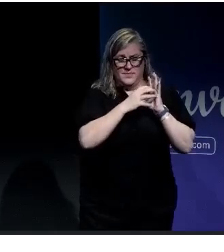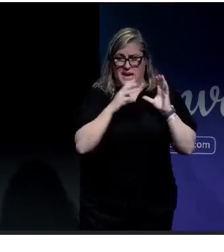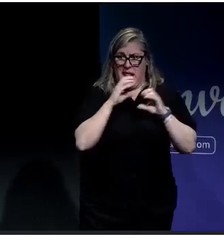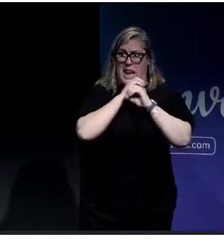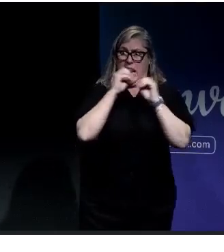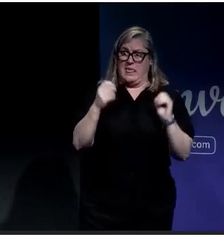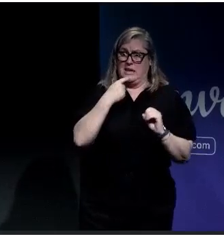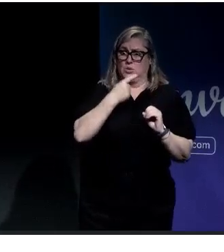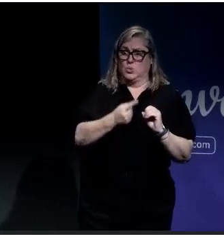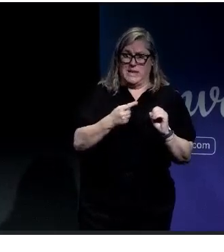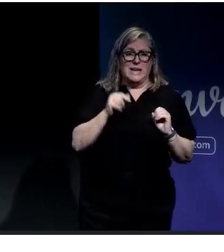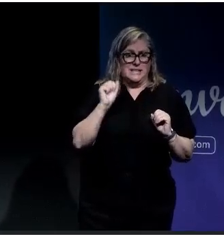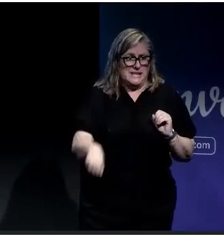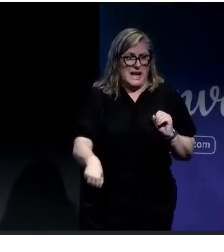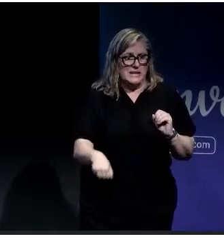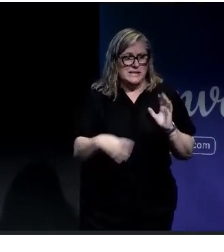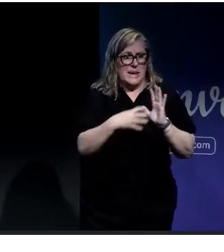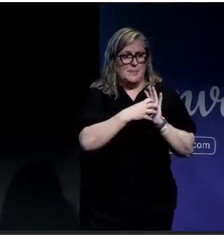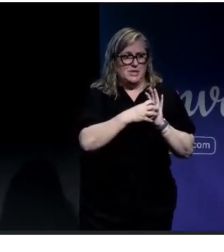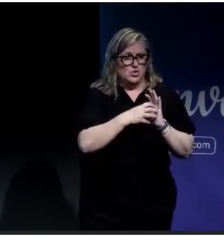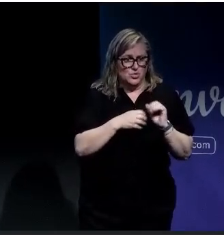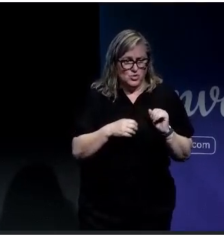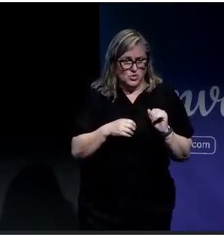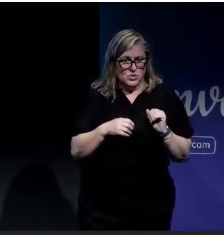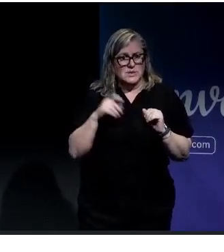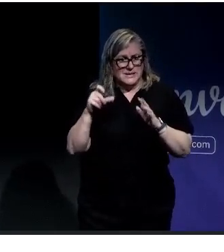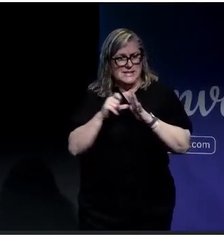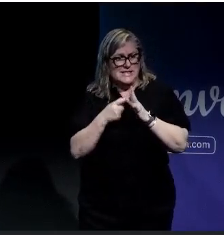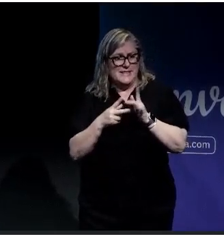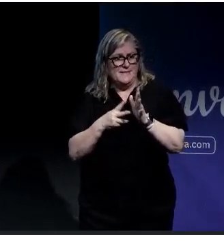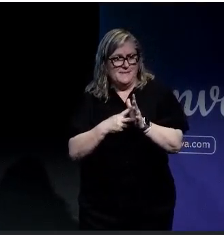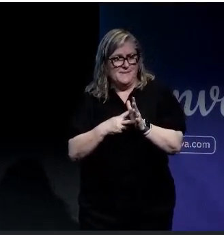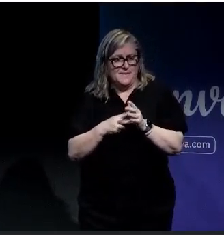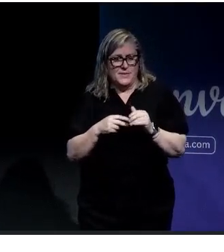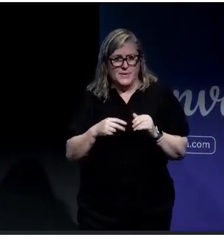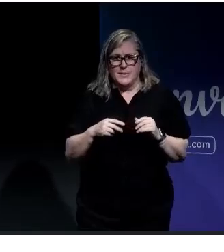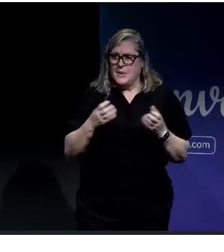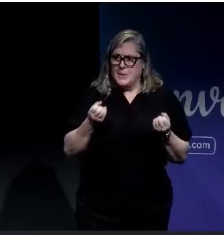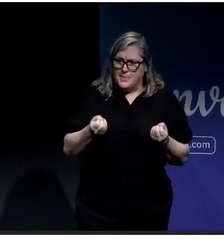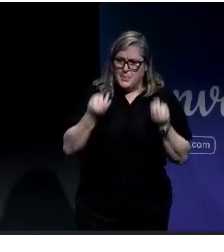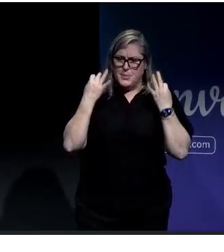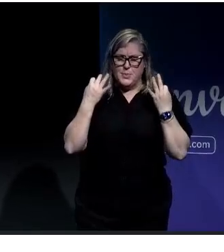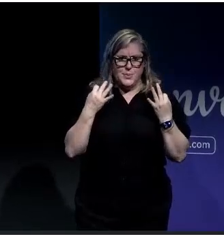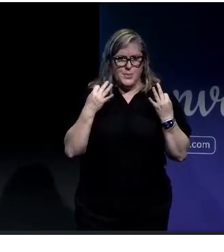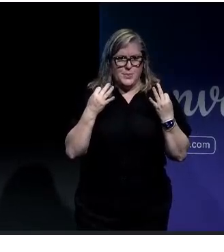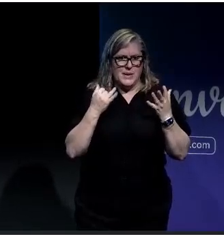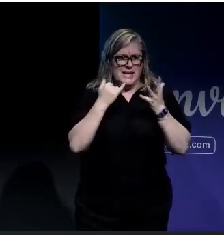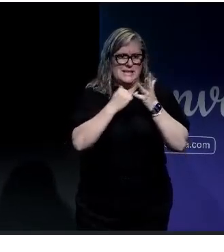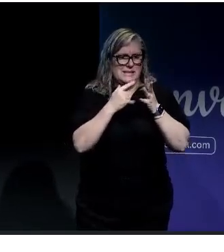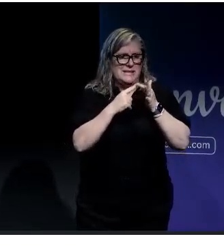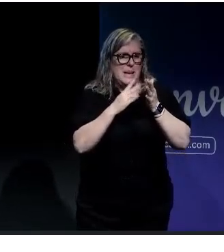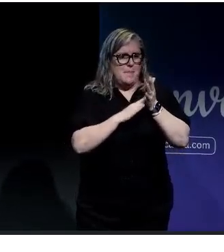It's a, it's a . And as we heard in the last presentation, uh, that's, there's no semantics to a . So it has automated tool has no idea.